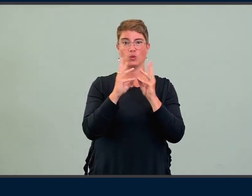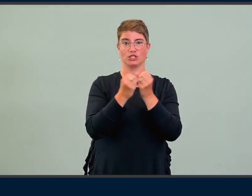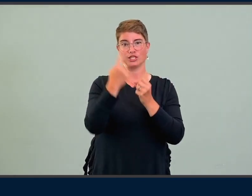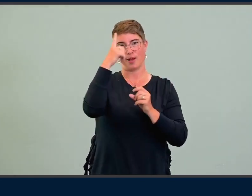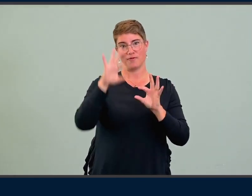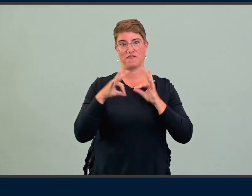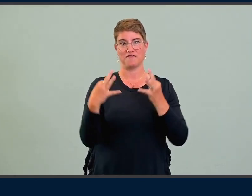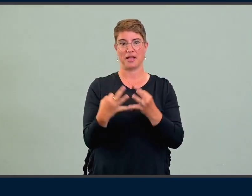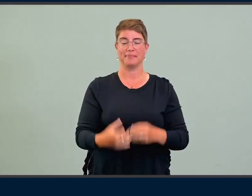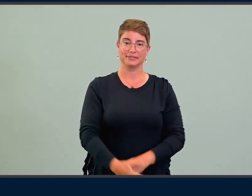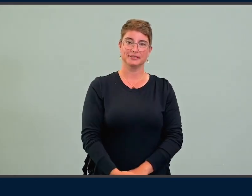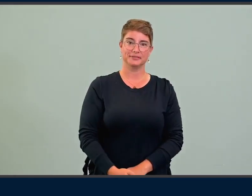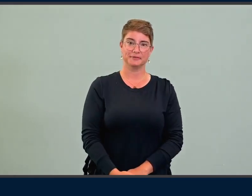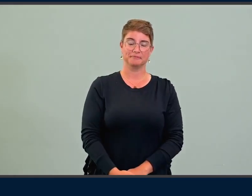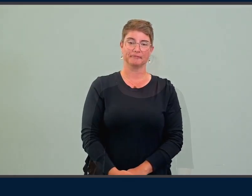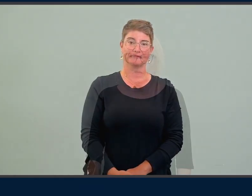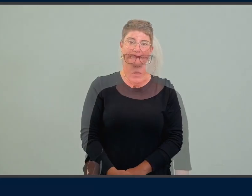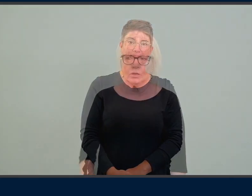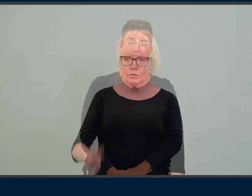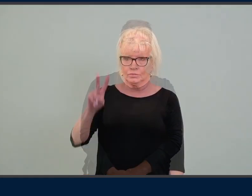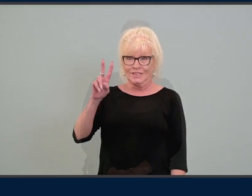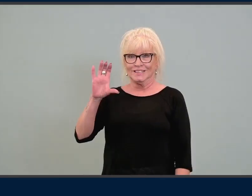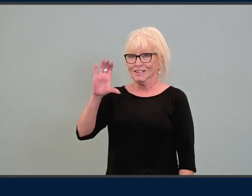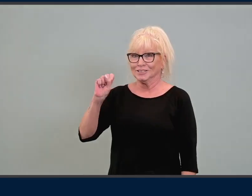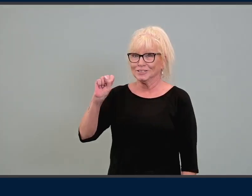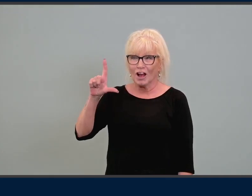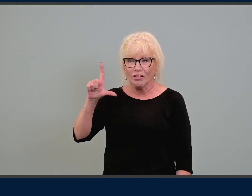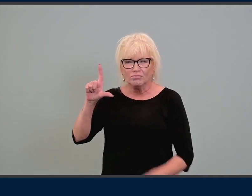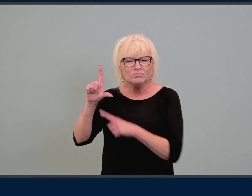and also provide workshops to families.